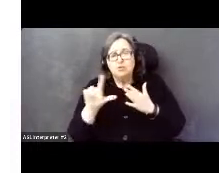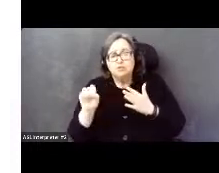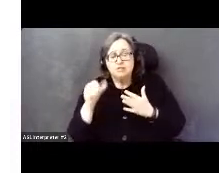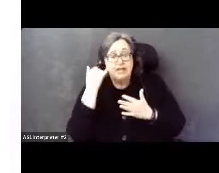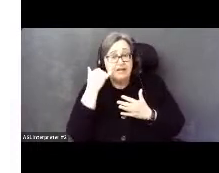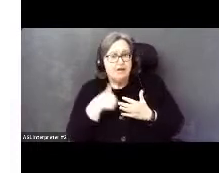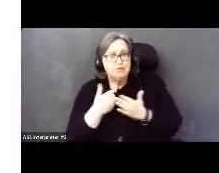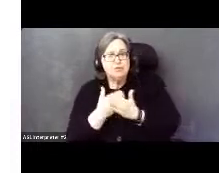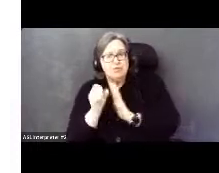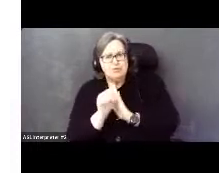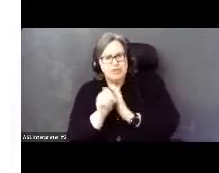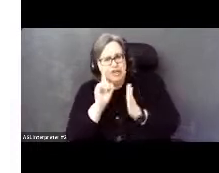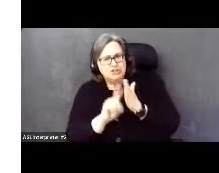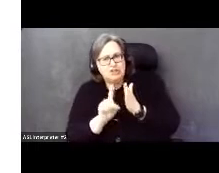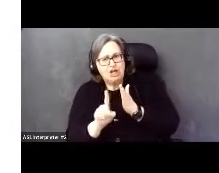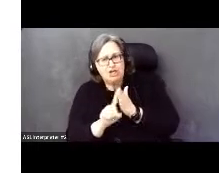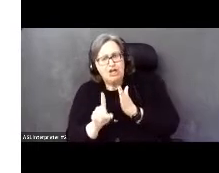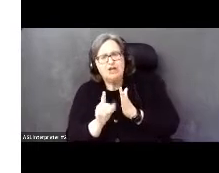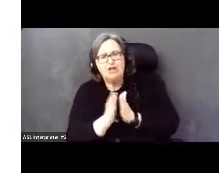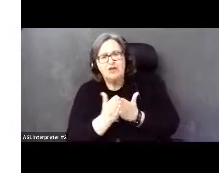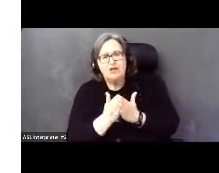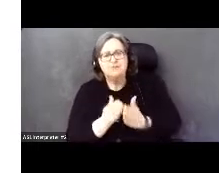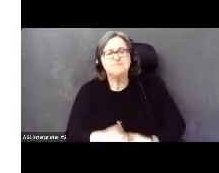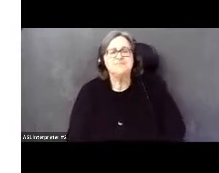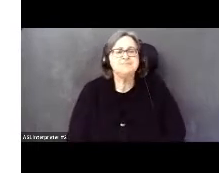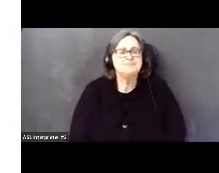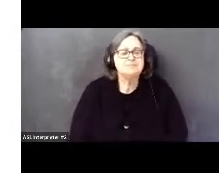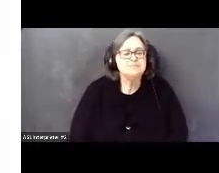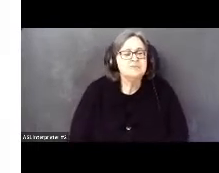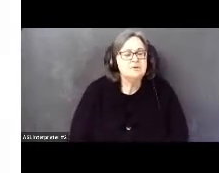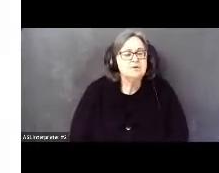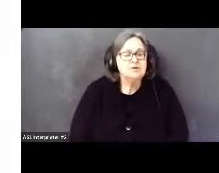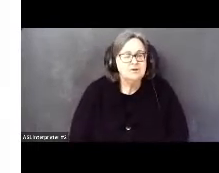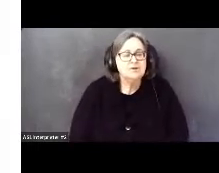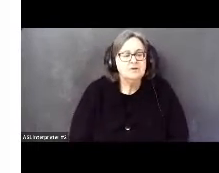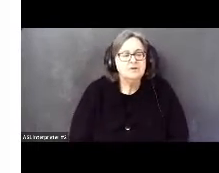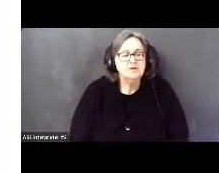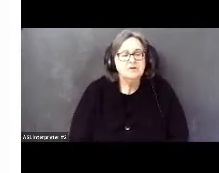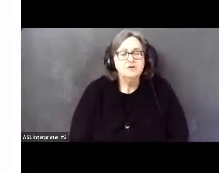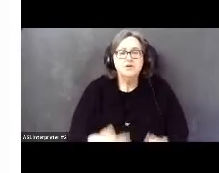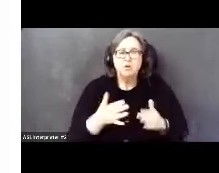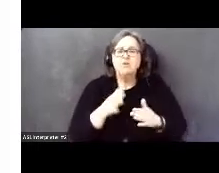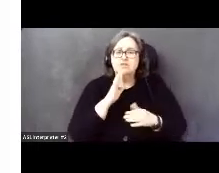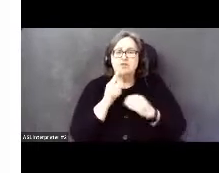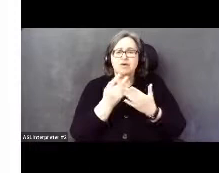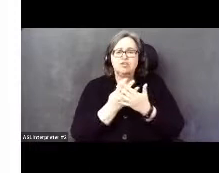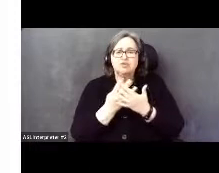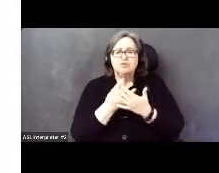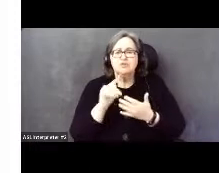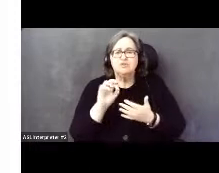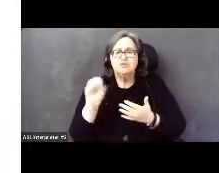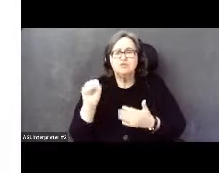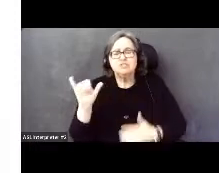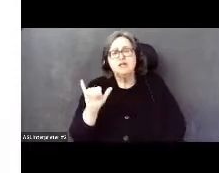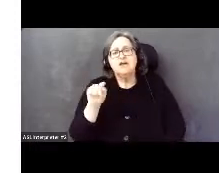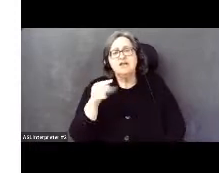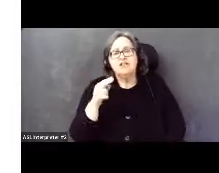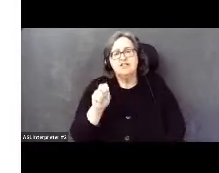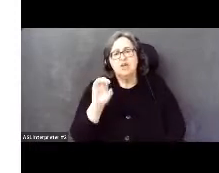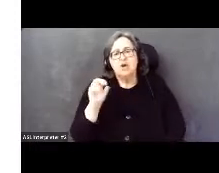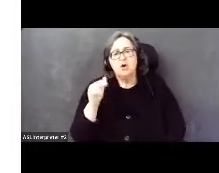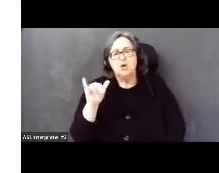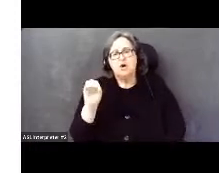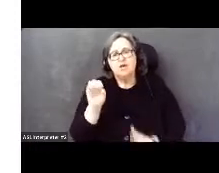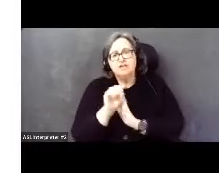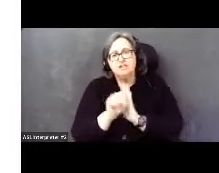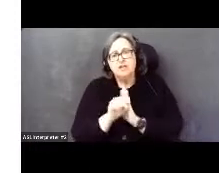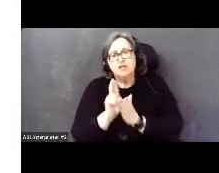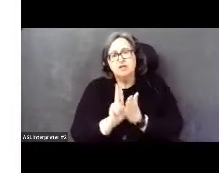out the guide in the particular area. I also heard us talk today about the screening tools.